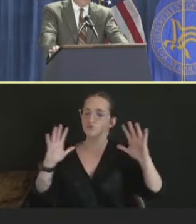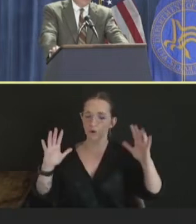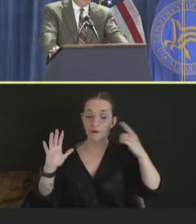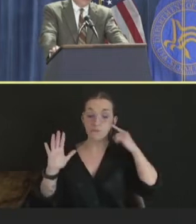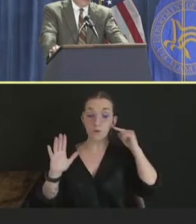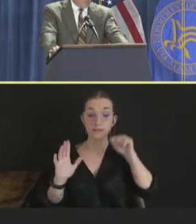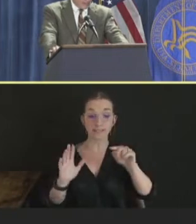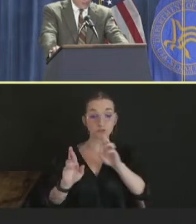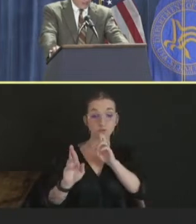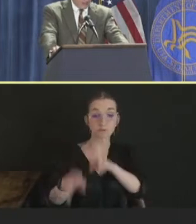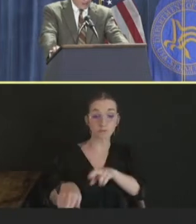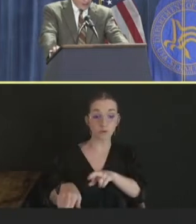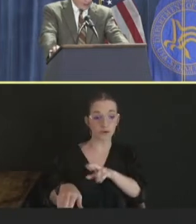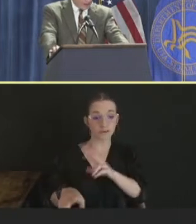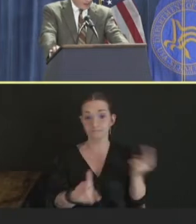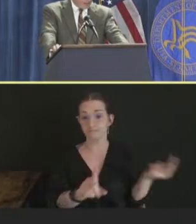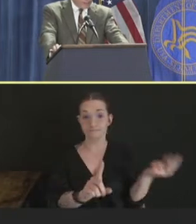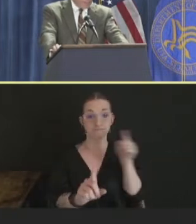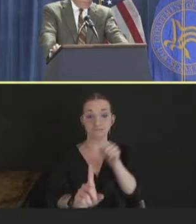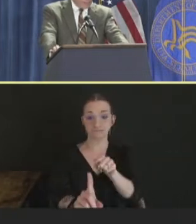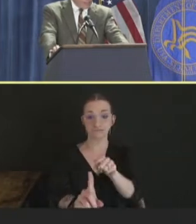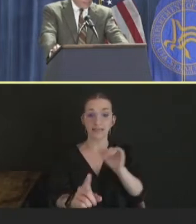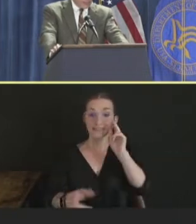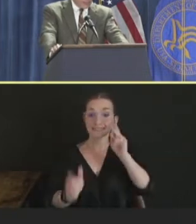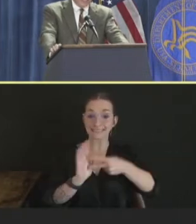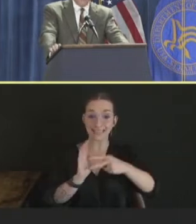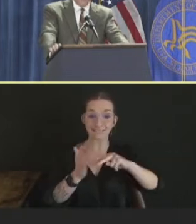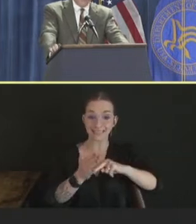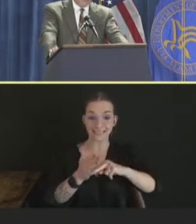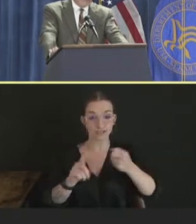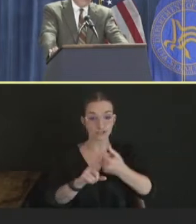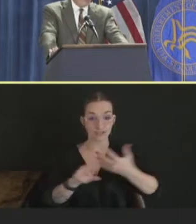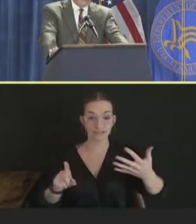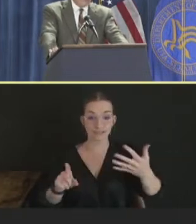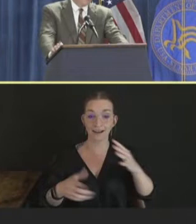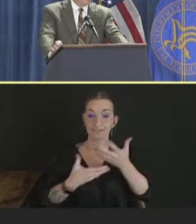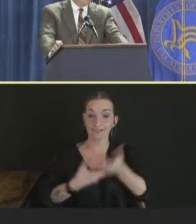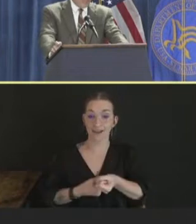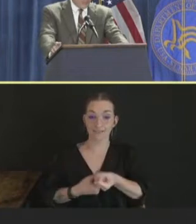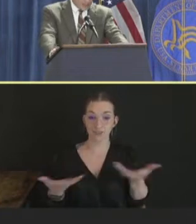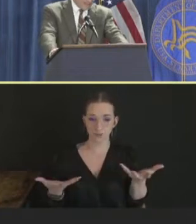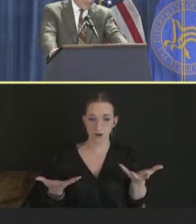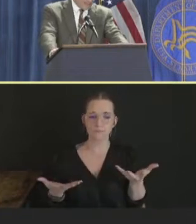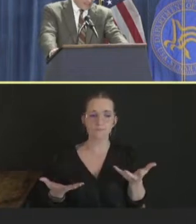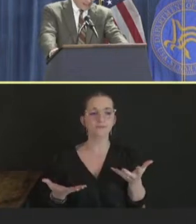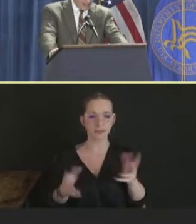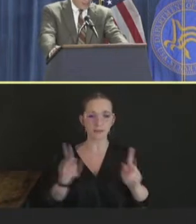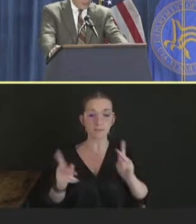working with here, is a belief that vaccines work, that they are very safe, and that they